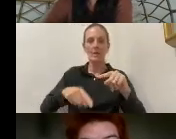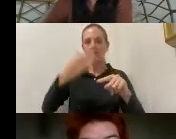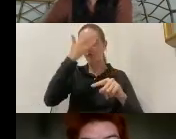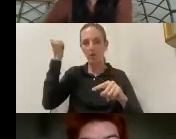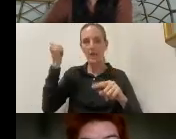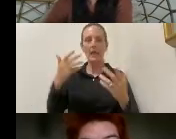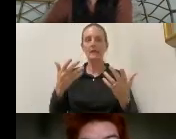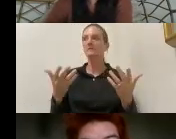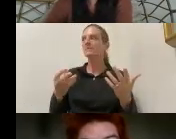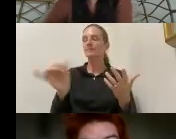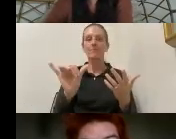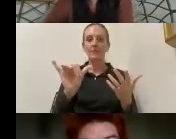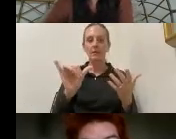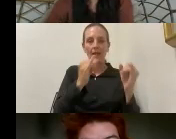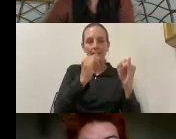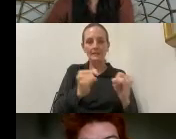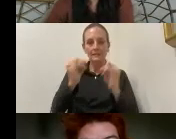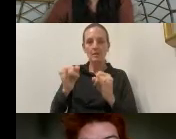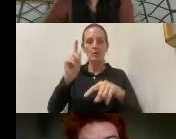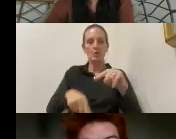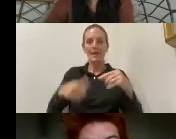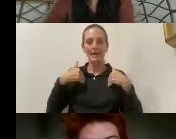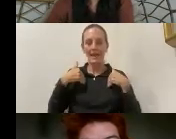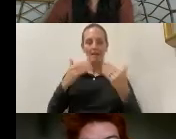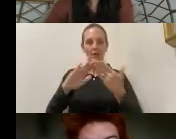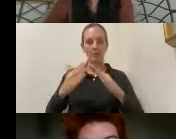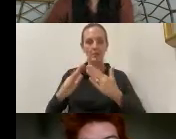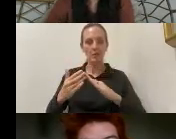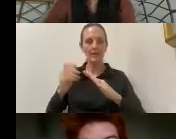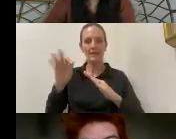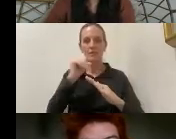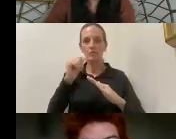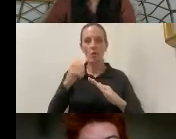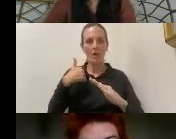Community is great, but we can't have community if you don't have everyone there.